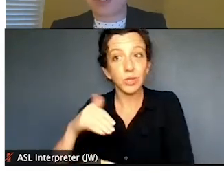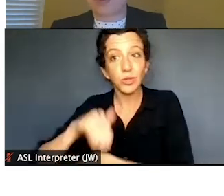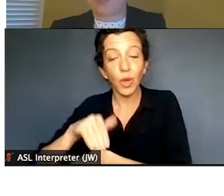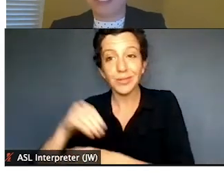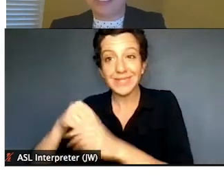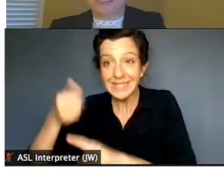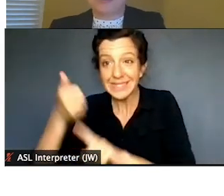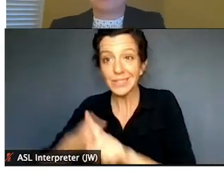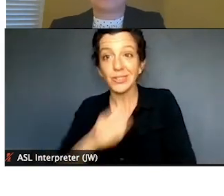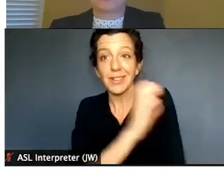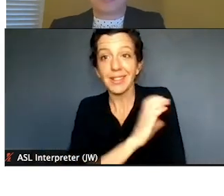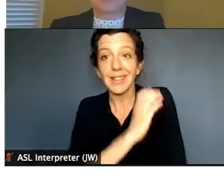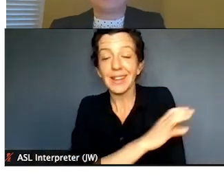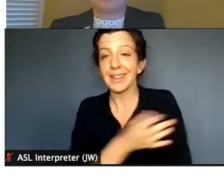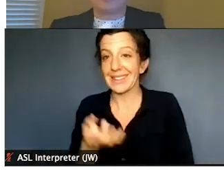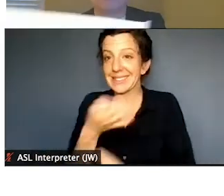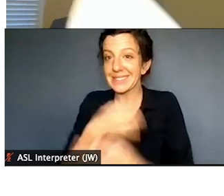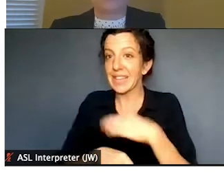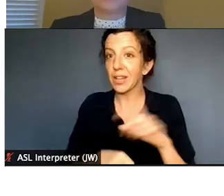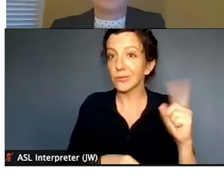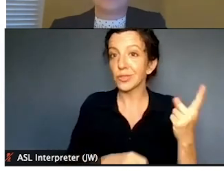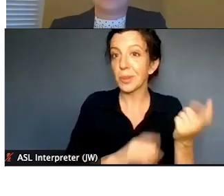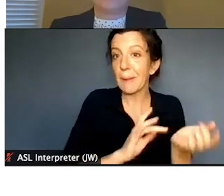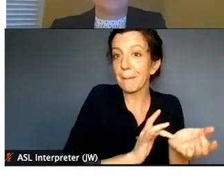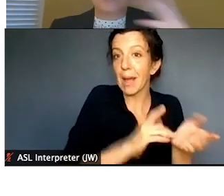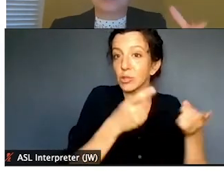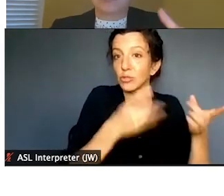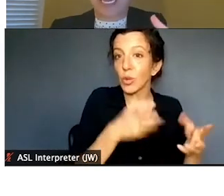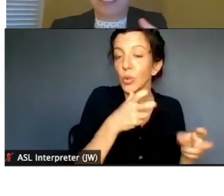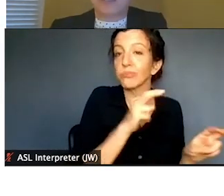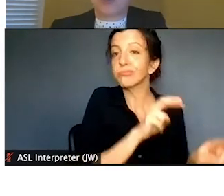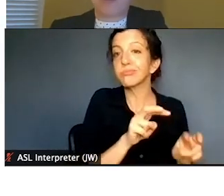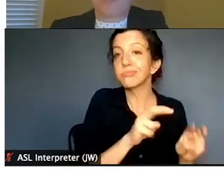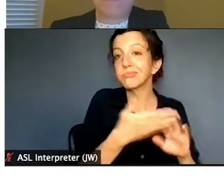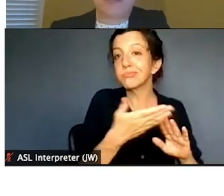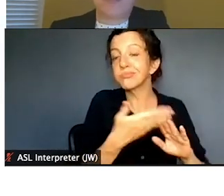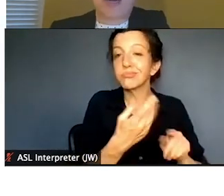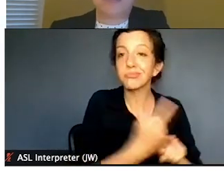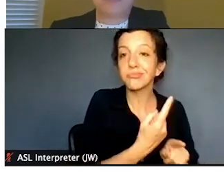that it would really expand consumer privacy rights.